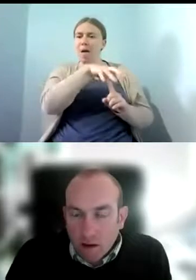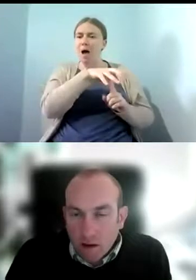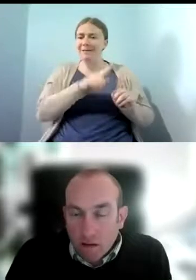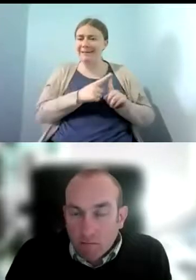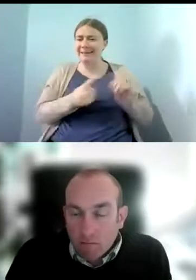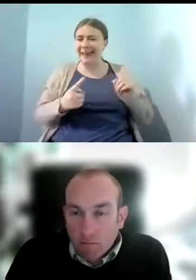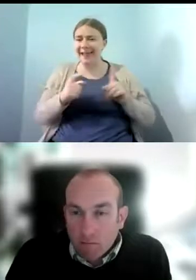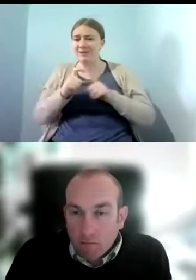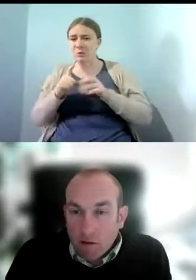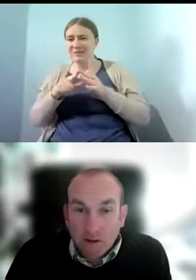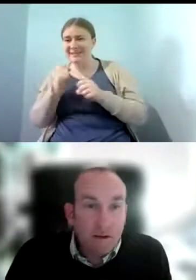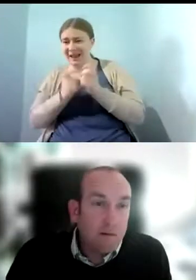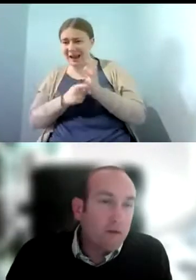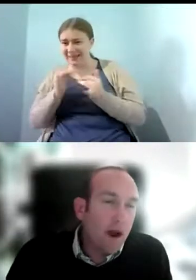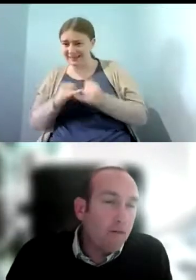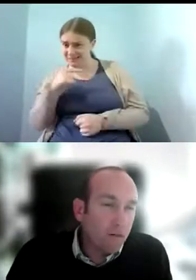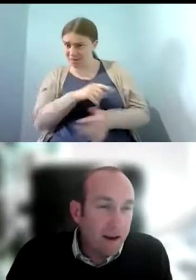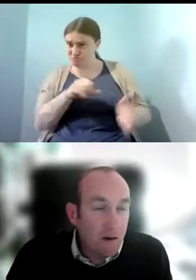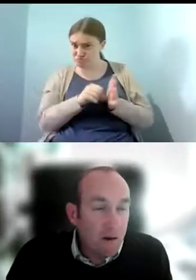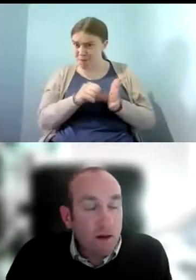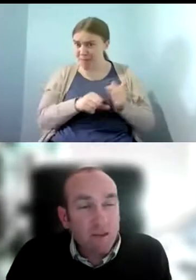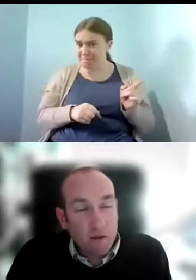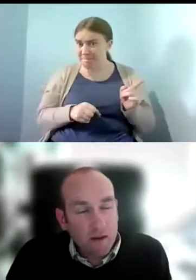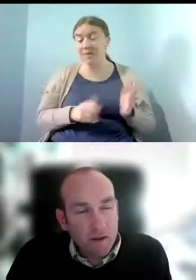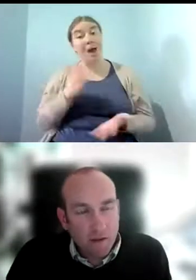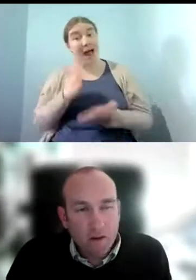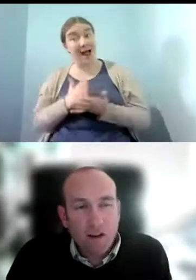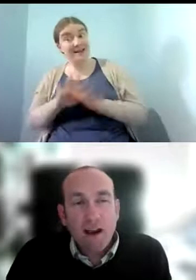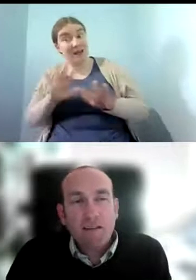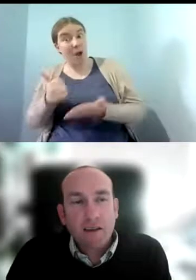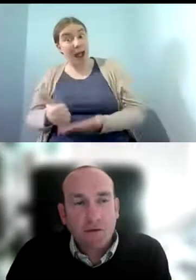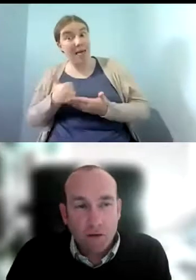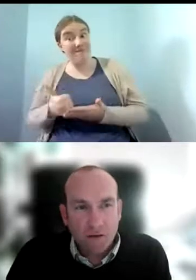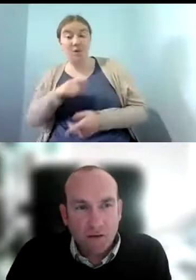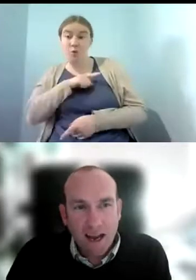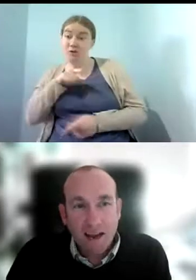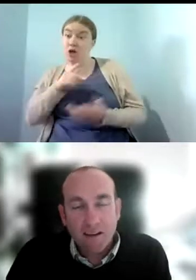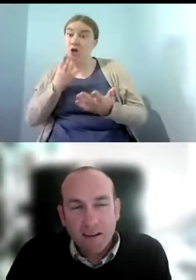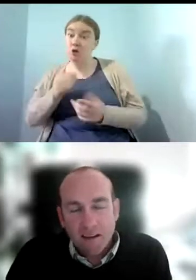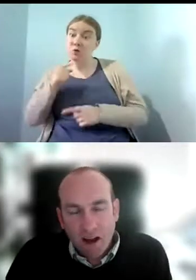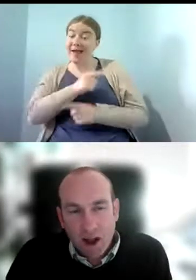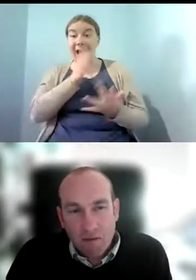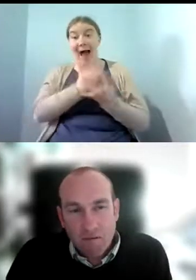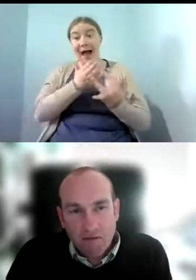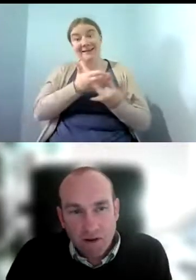um it was quite helpful really when we built it because that was our access route in um through